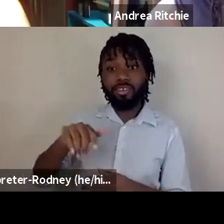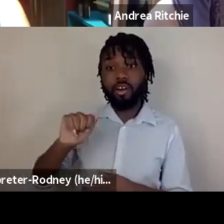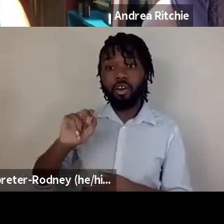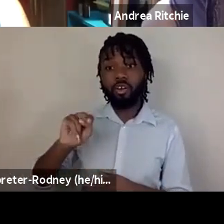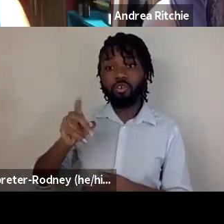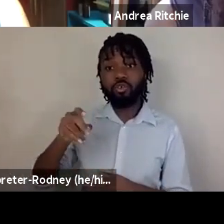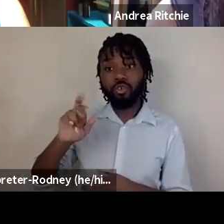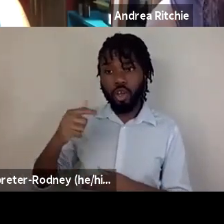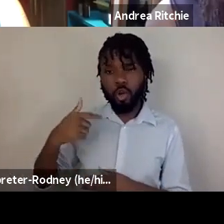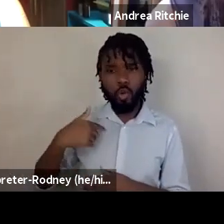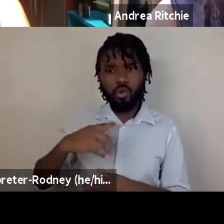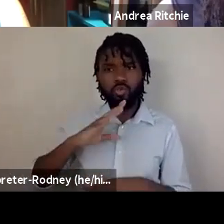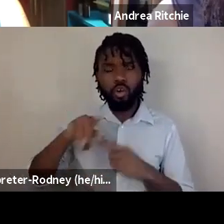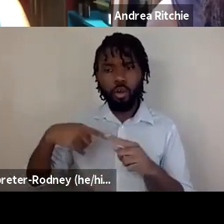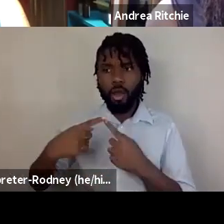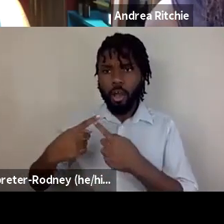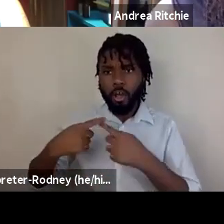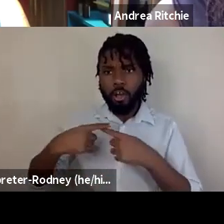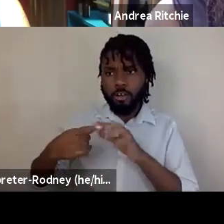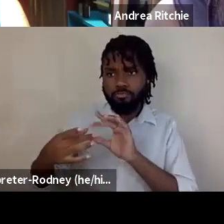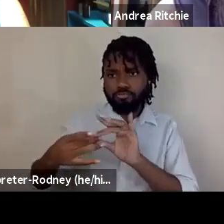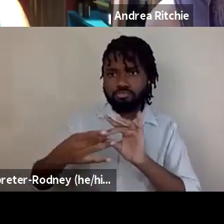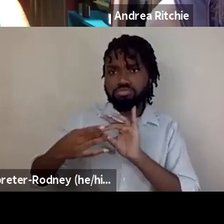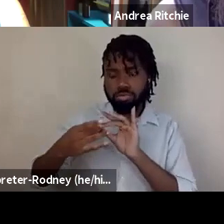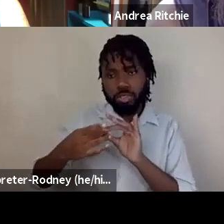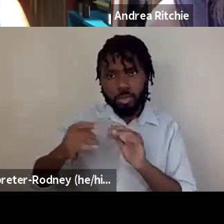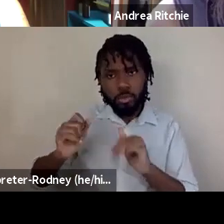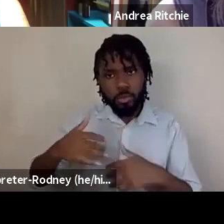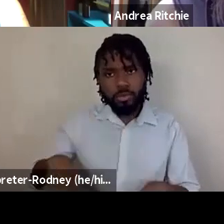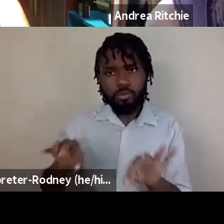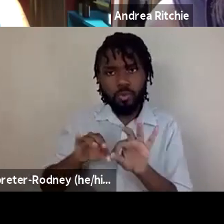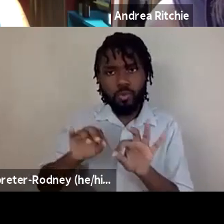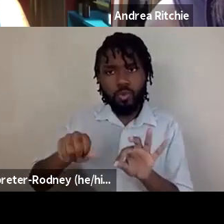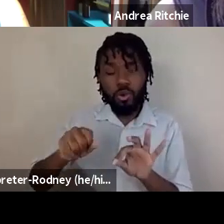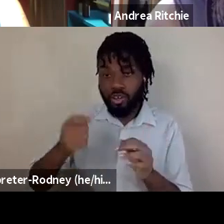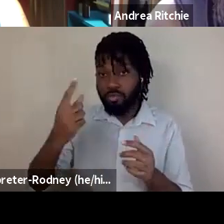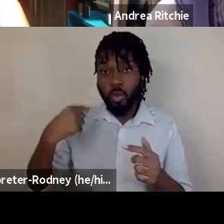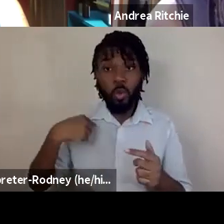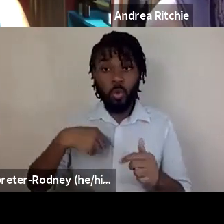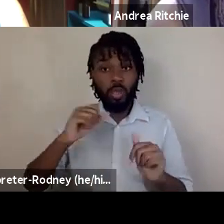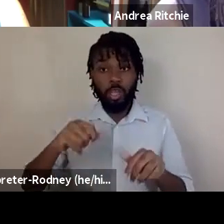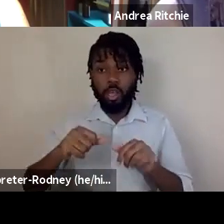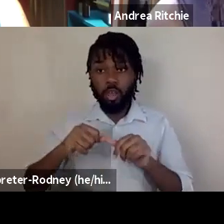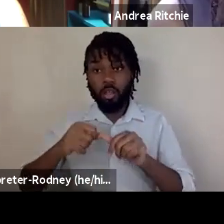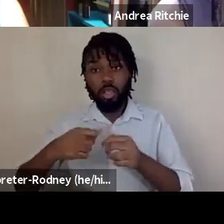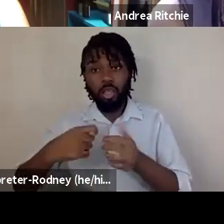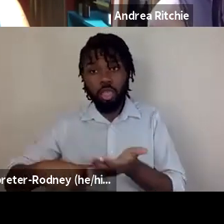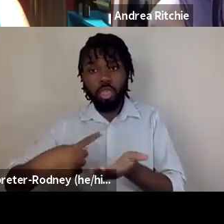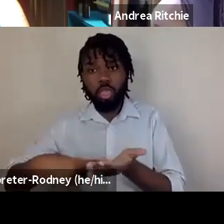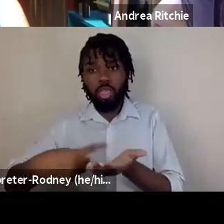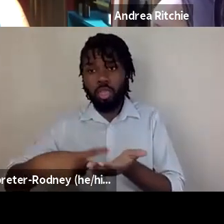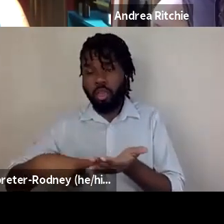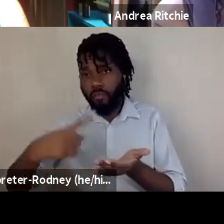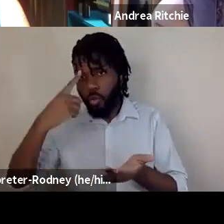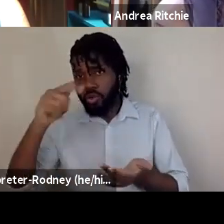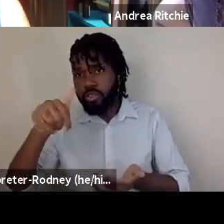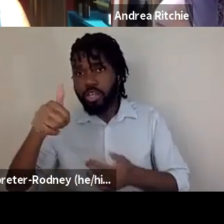my brain goes to, we could spend we could sit in this village the next 10 years talking about what interdependence really means in practice.